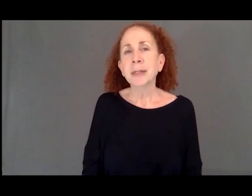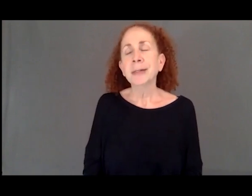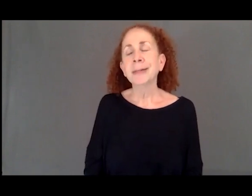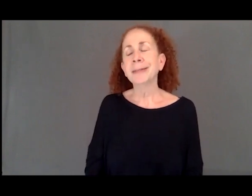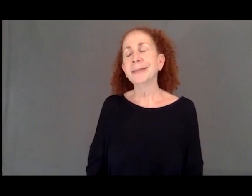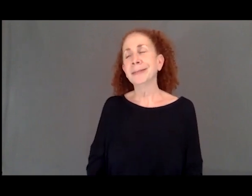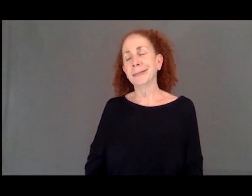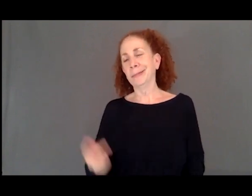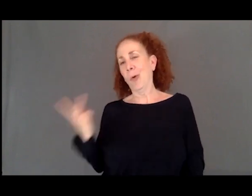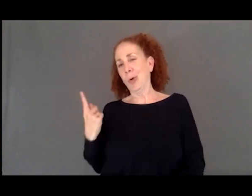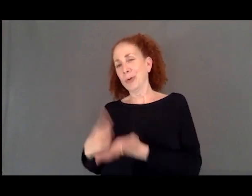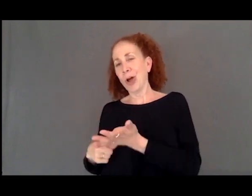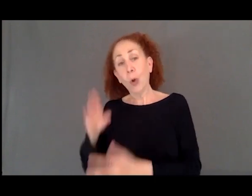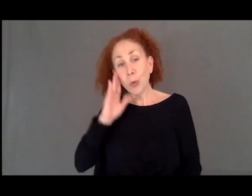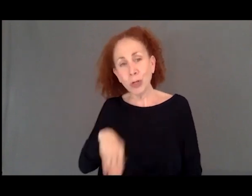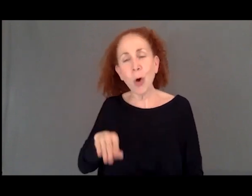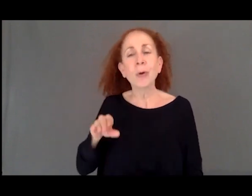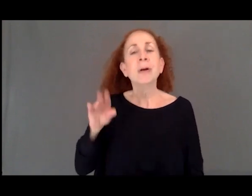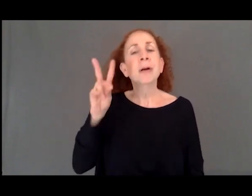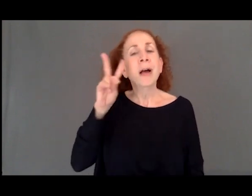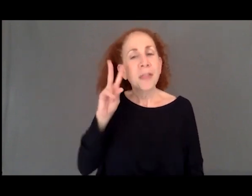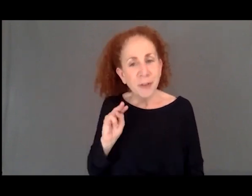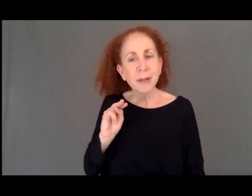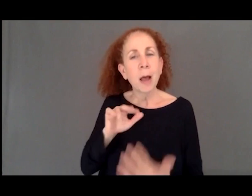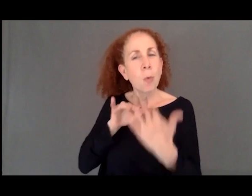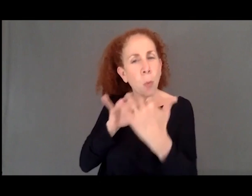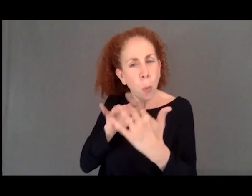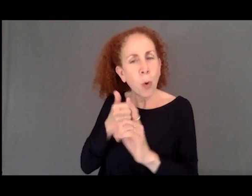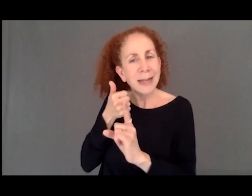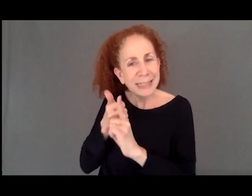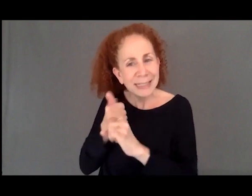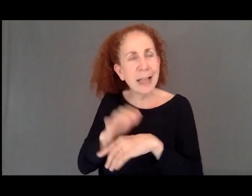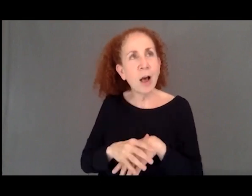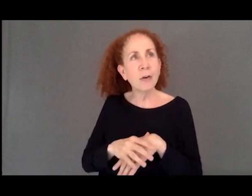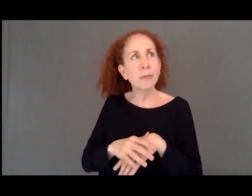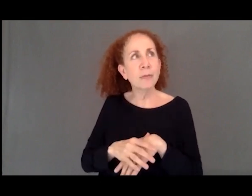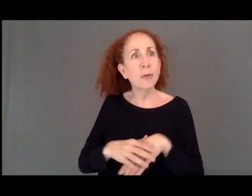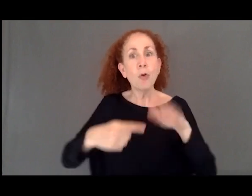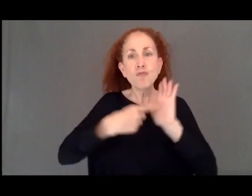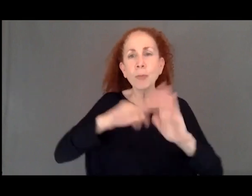Jo and I were talking-- the Vietnam War as the war represented on TV.